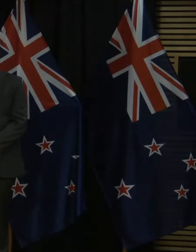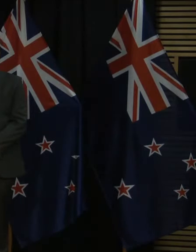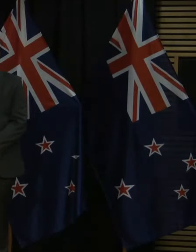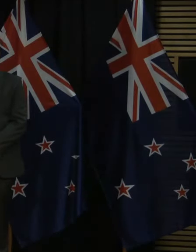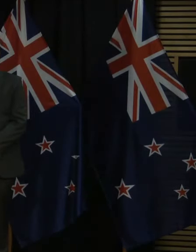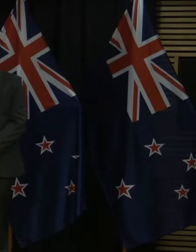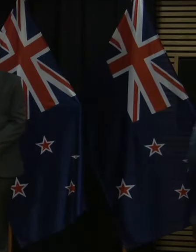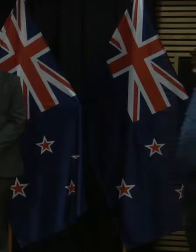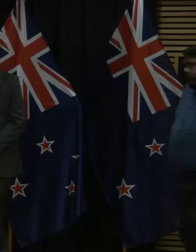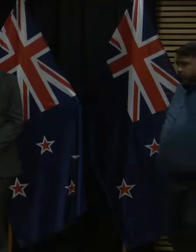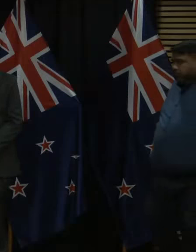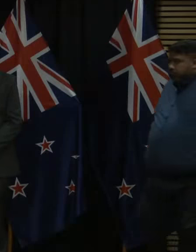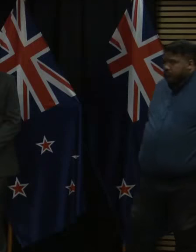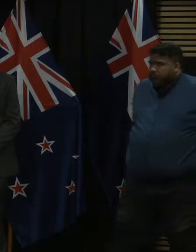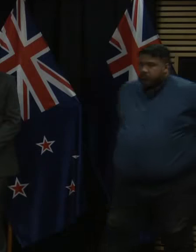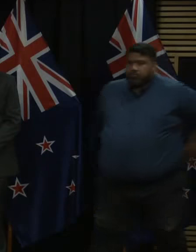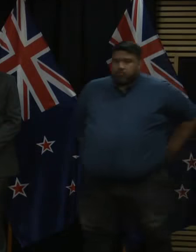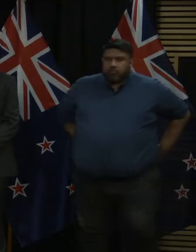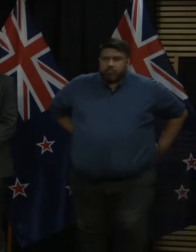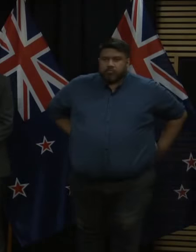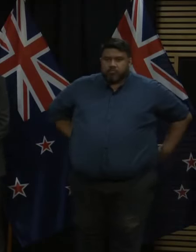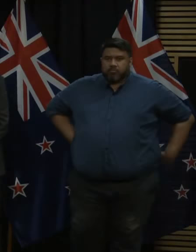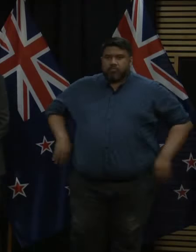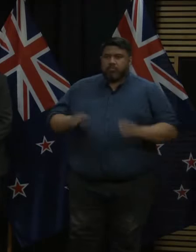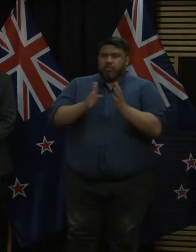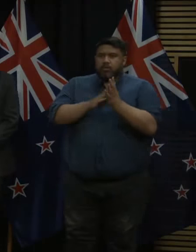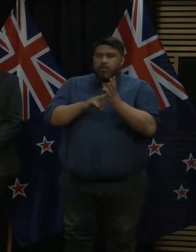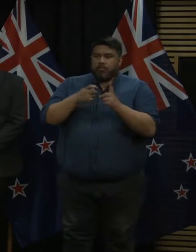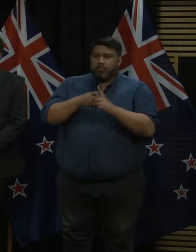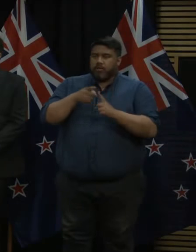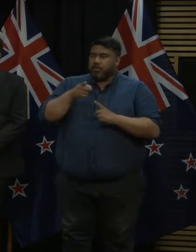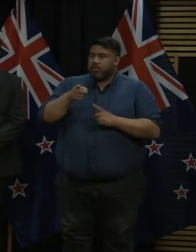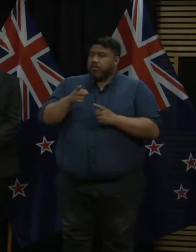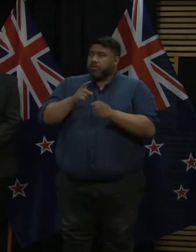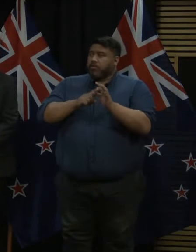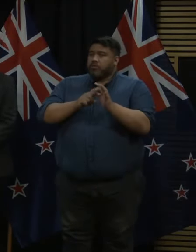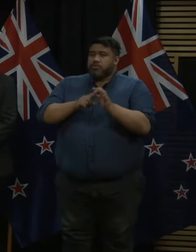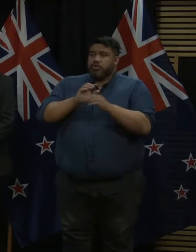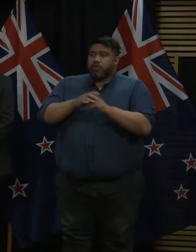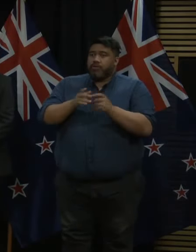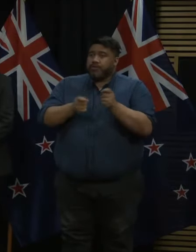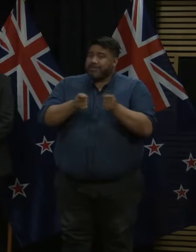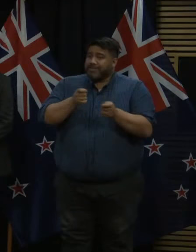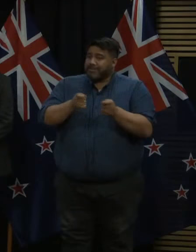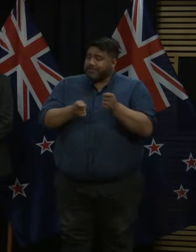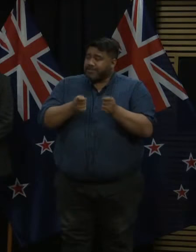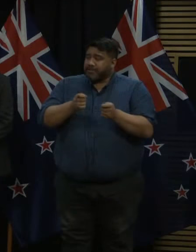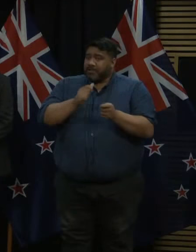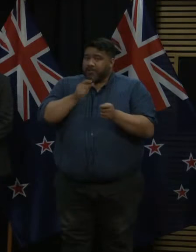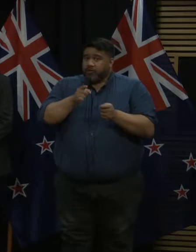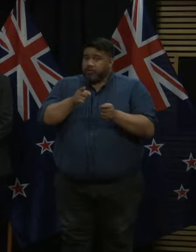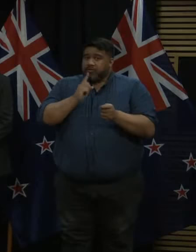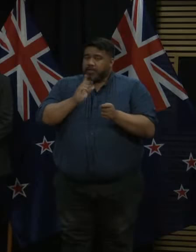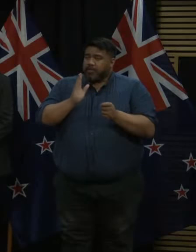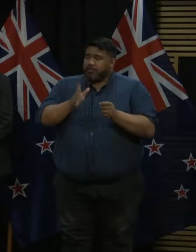That is something that we are continuing to work through.